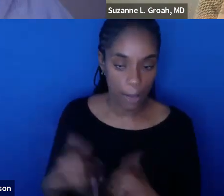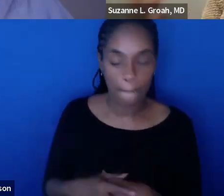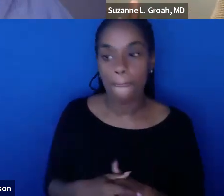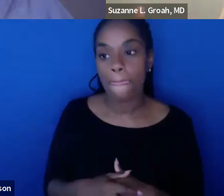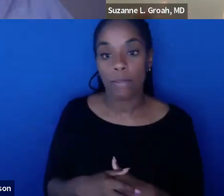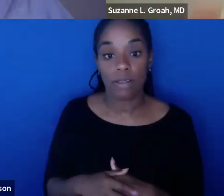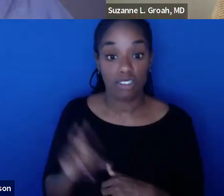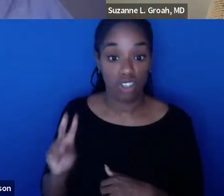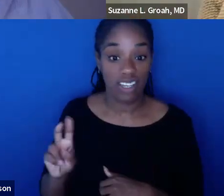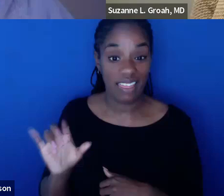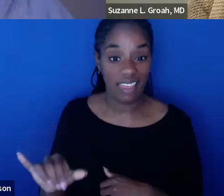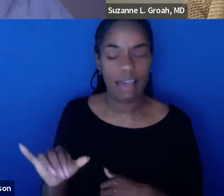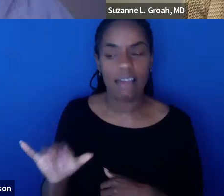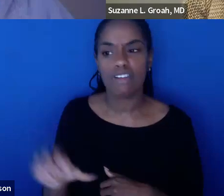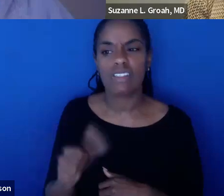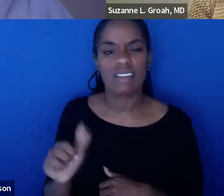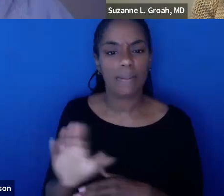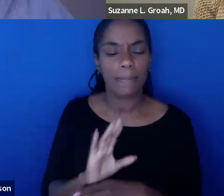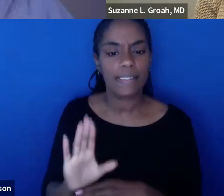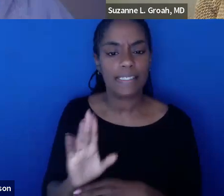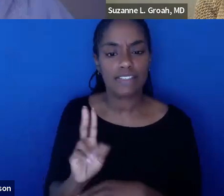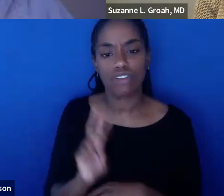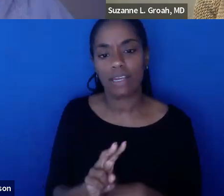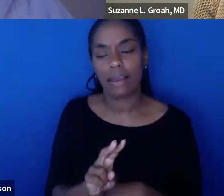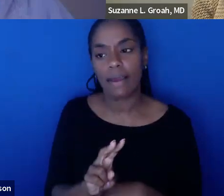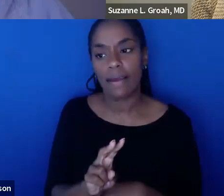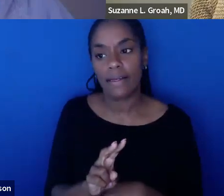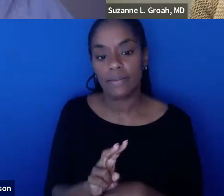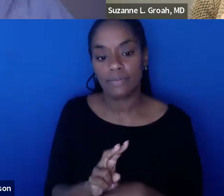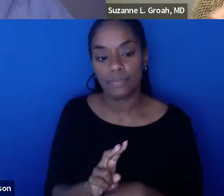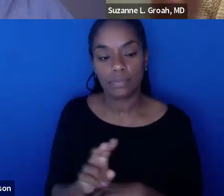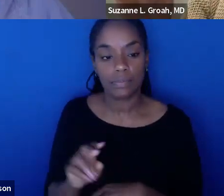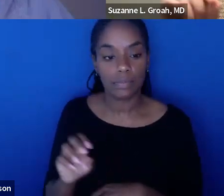There's another company looking at a urodynamics device that can